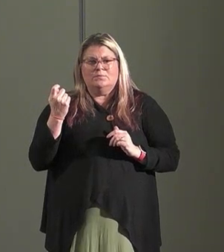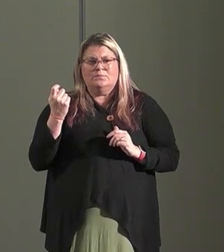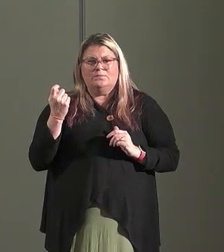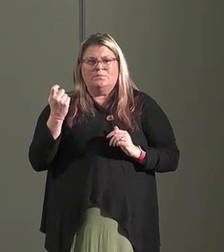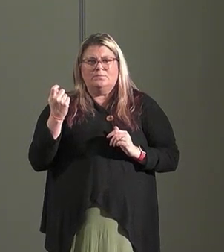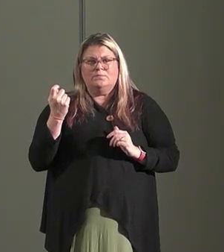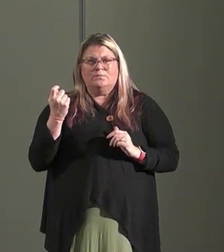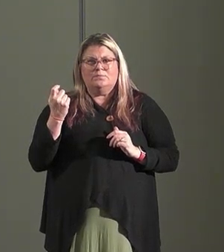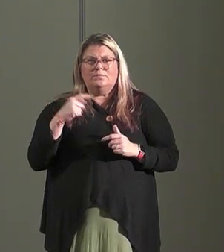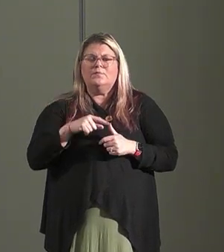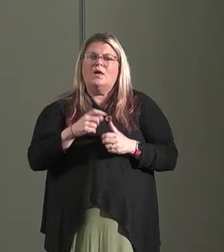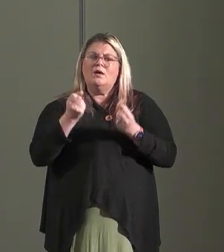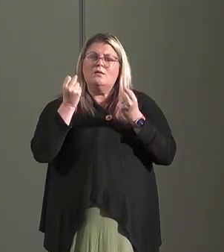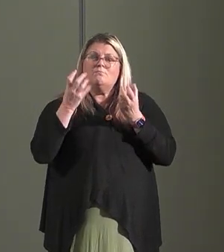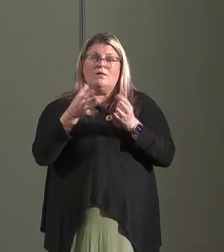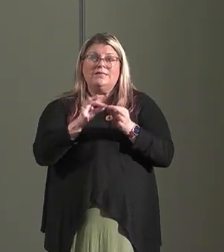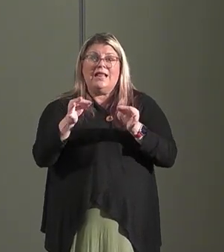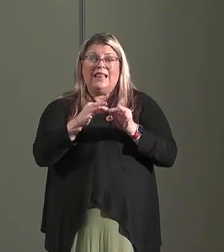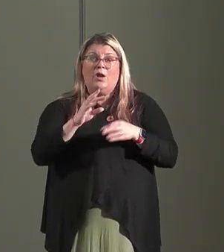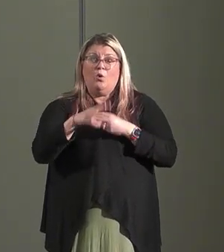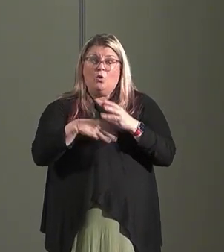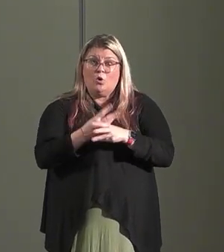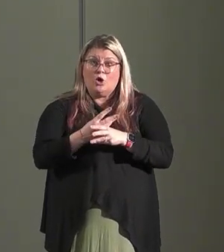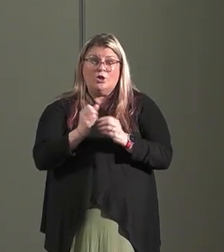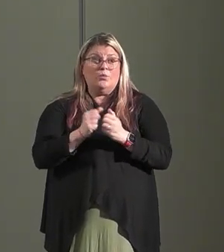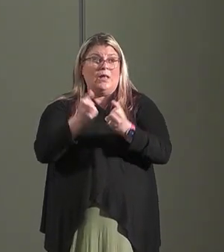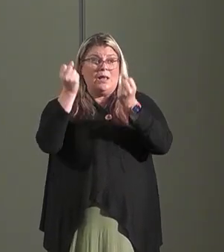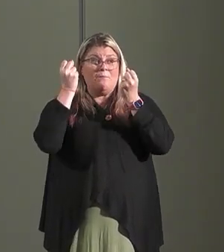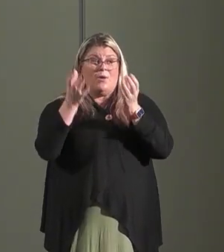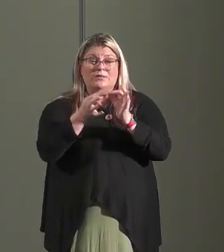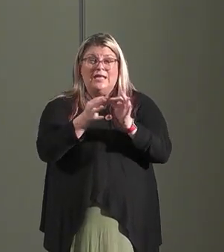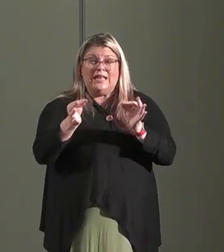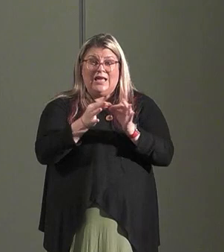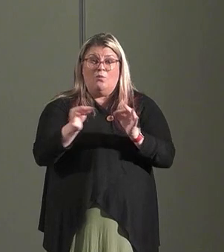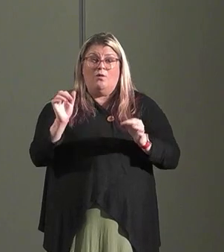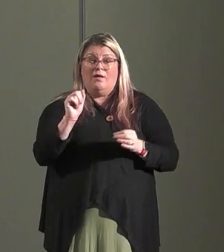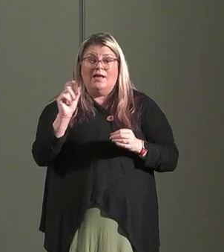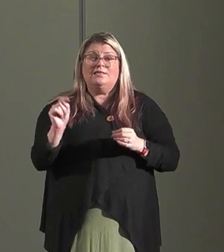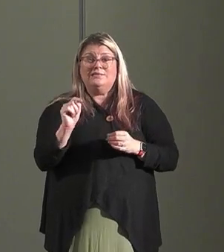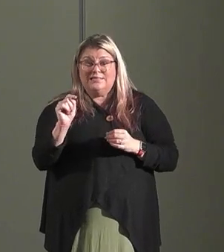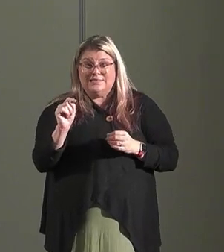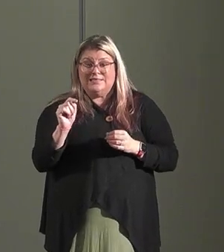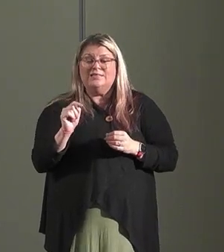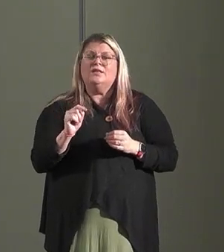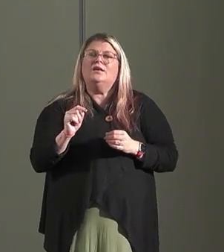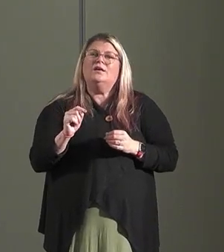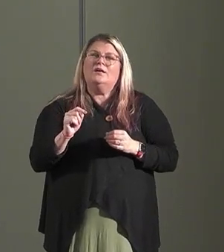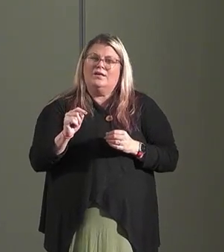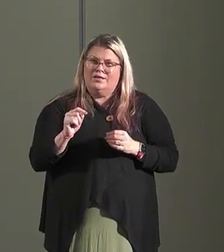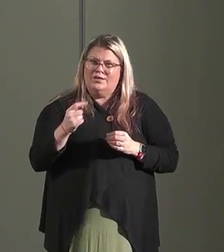multilingual world. >> MIKE: Right. With multilingual assistive technology so they need to know what